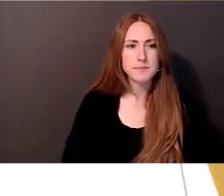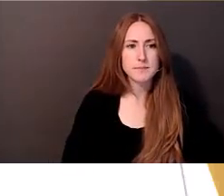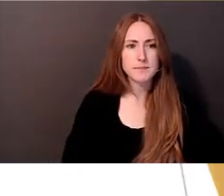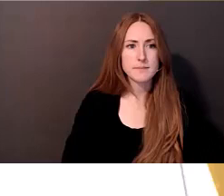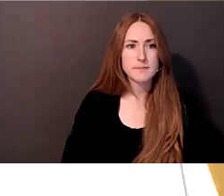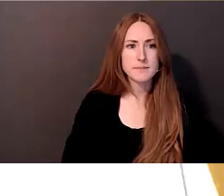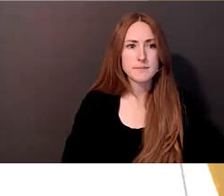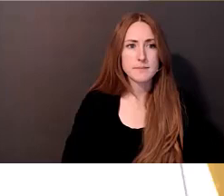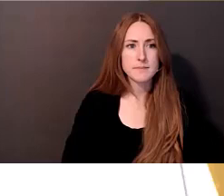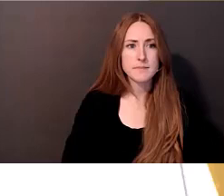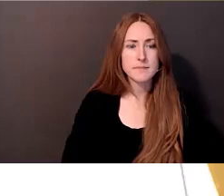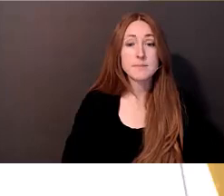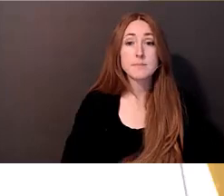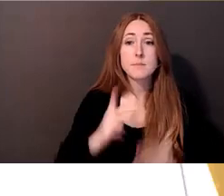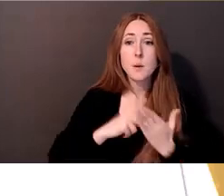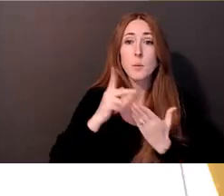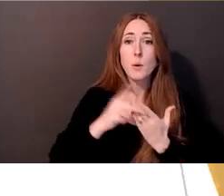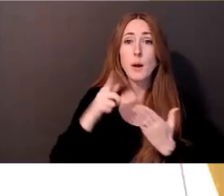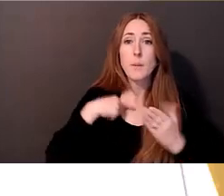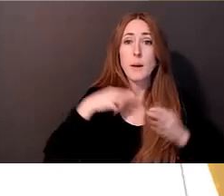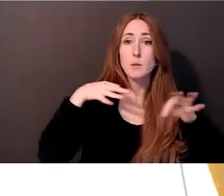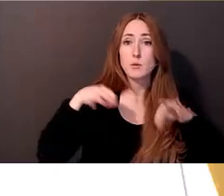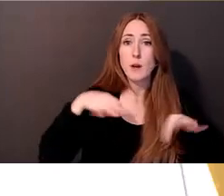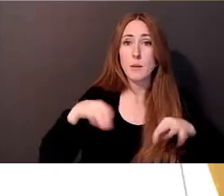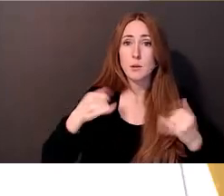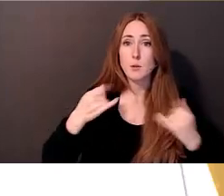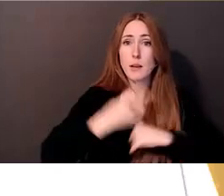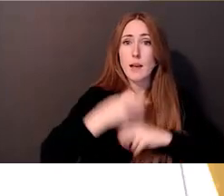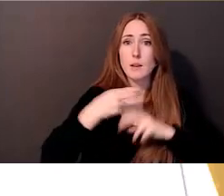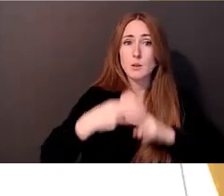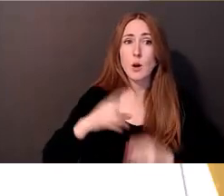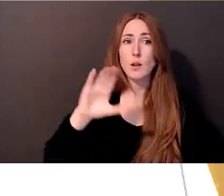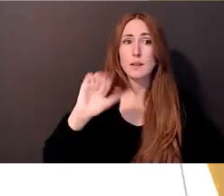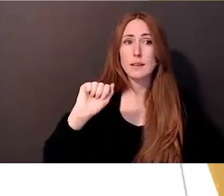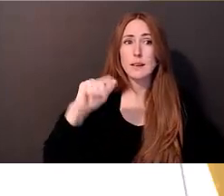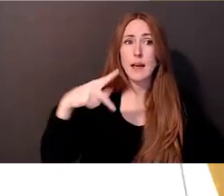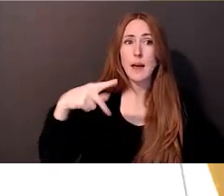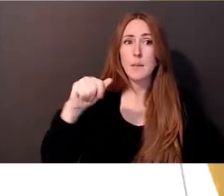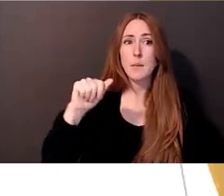So the program I'm describing today is called CAPABLE, or the Community Aging